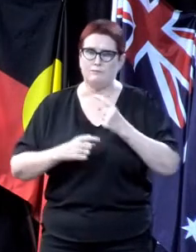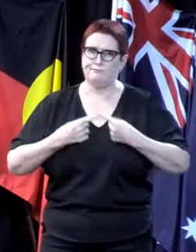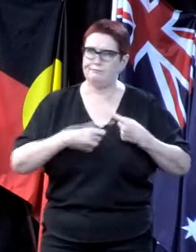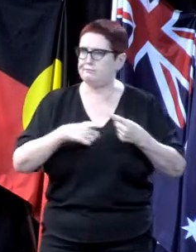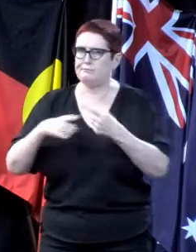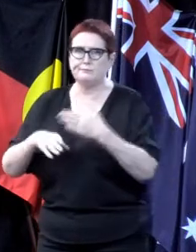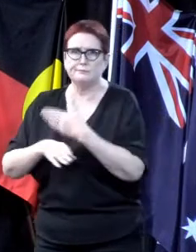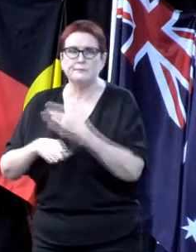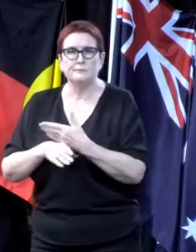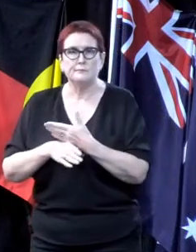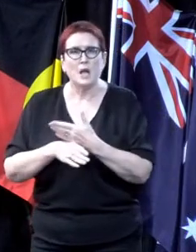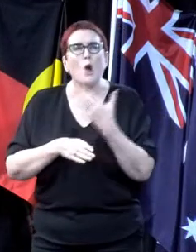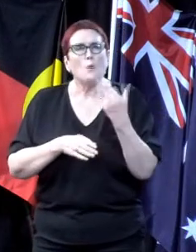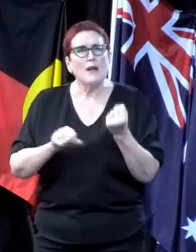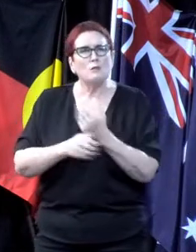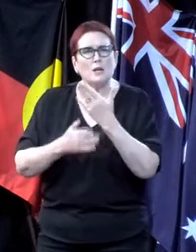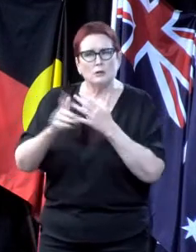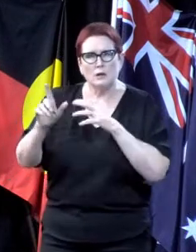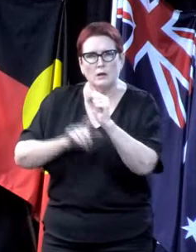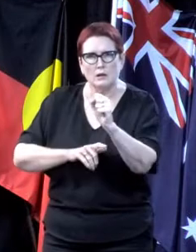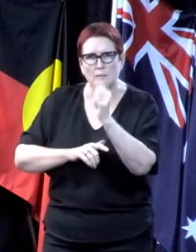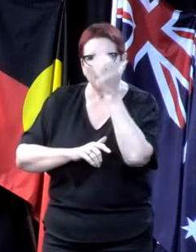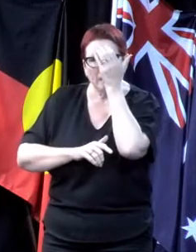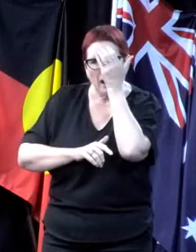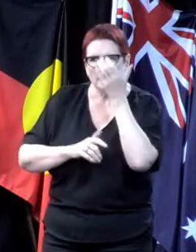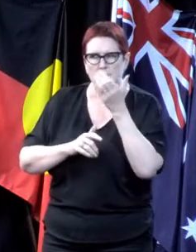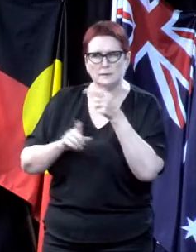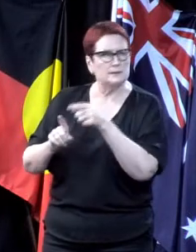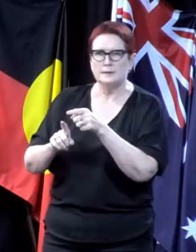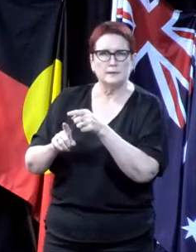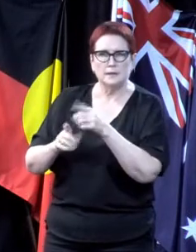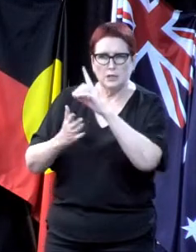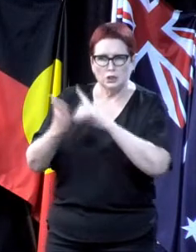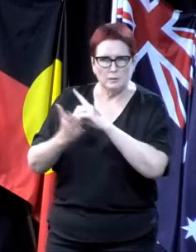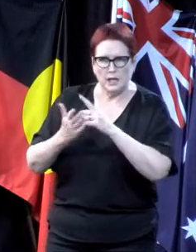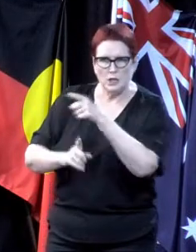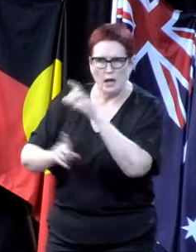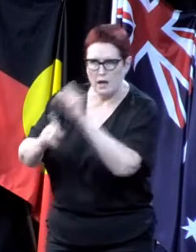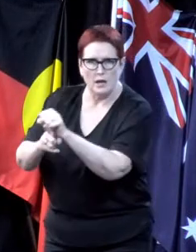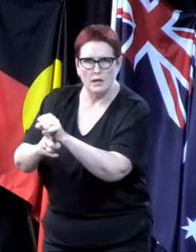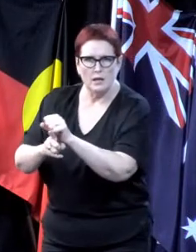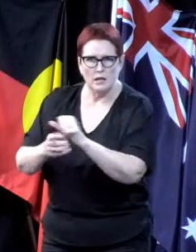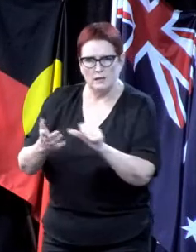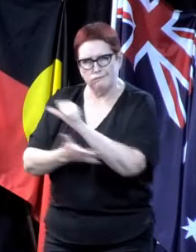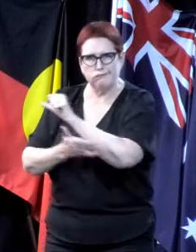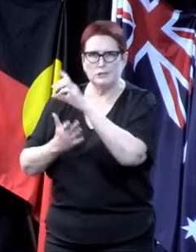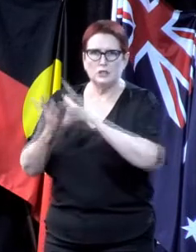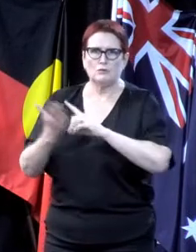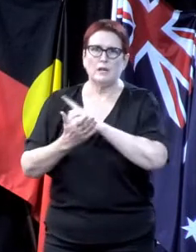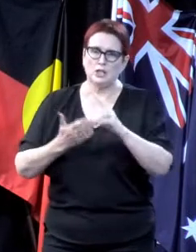and discrimination that might be hiding in plain sight within some practices that we have in place in some policies and processes in schools